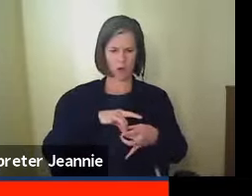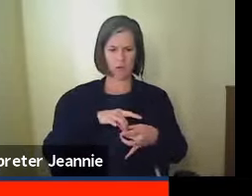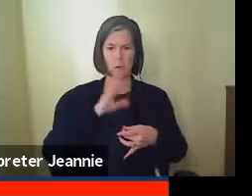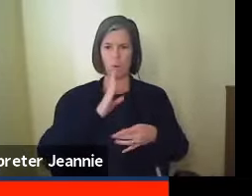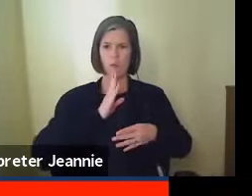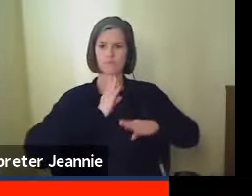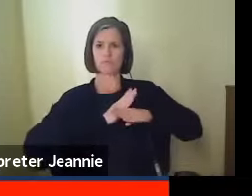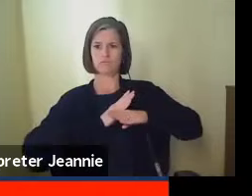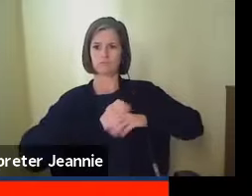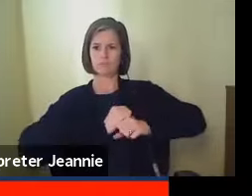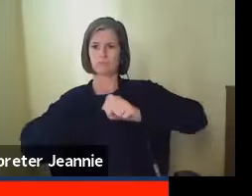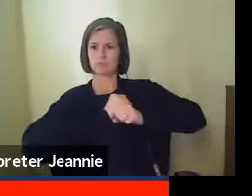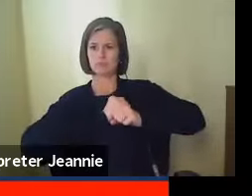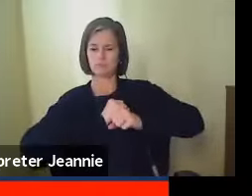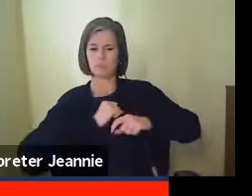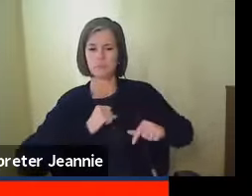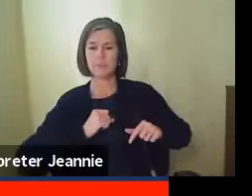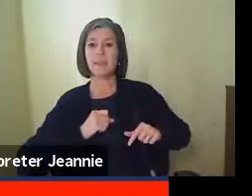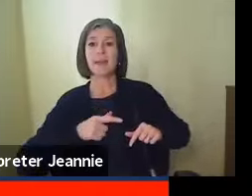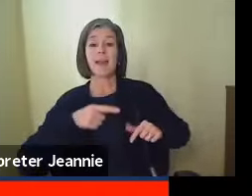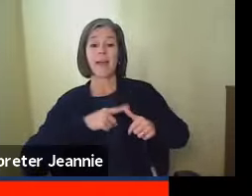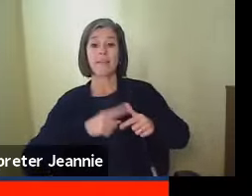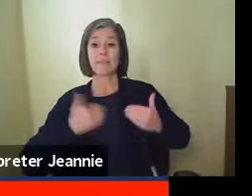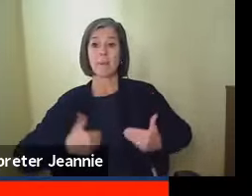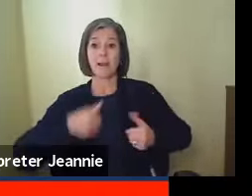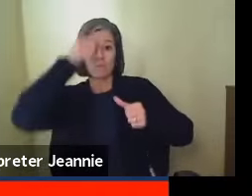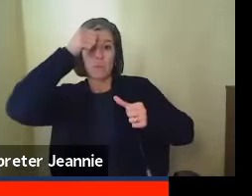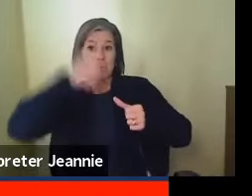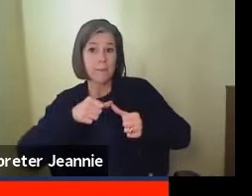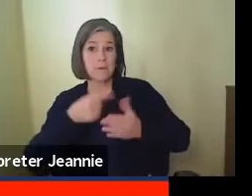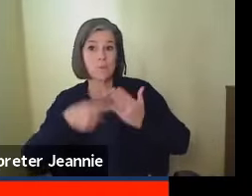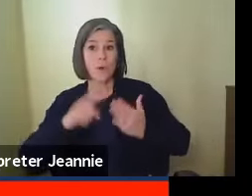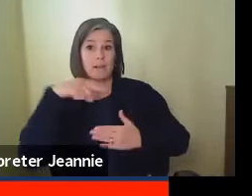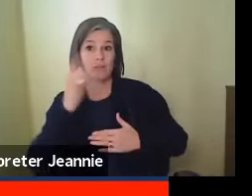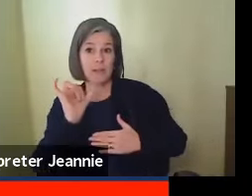remembers what that protein looks like. So when it sees it again, it wipes it out. It is